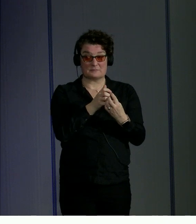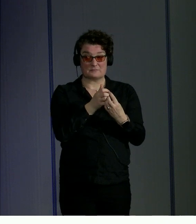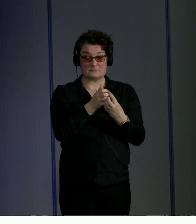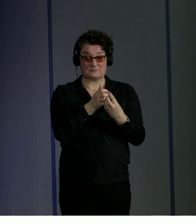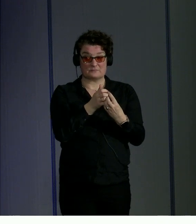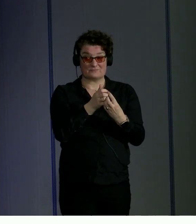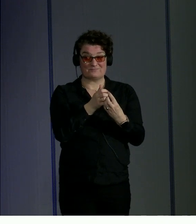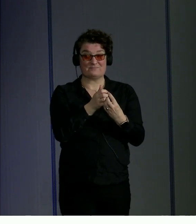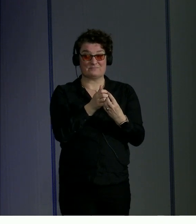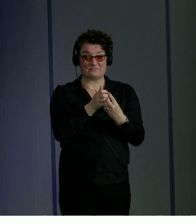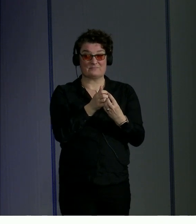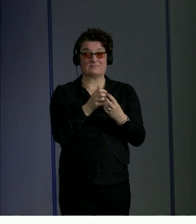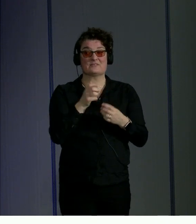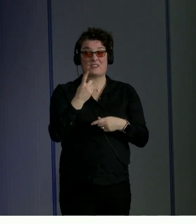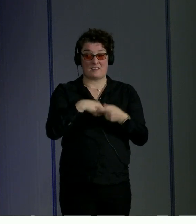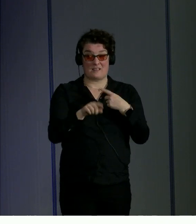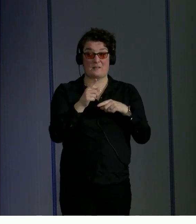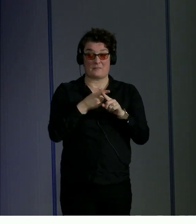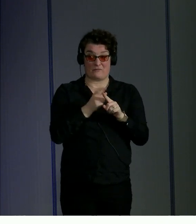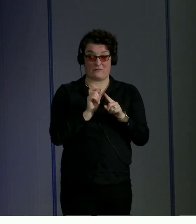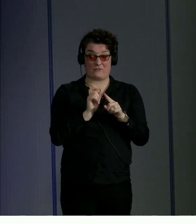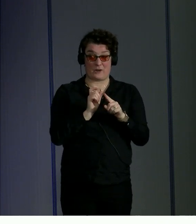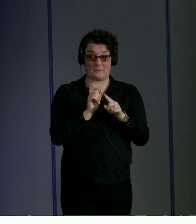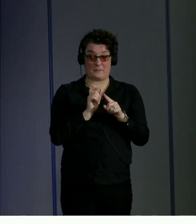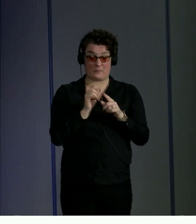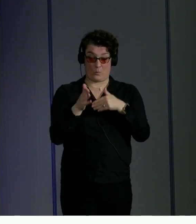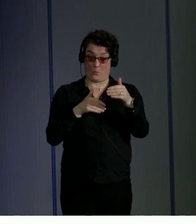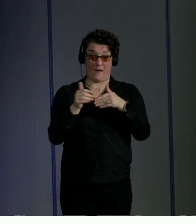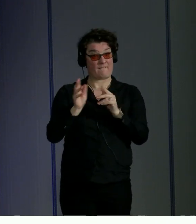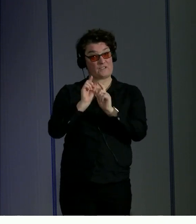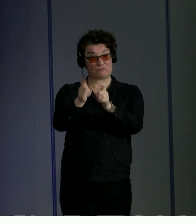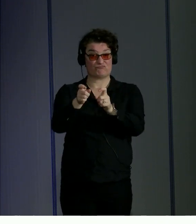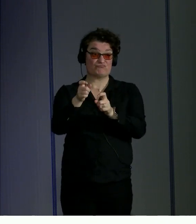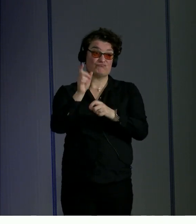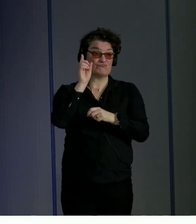in combination by the accommodations that would have been given to a deaf individual